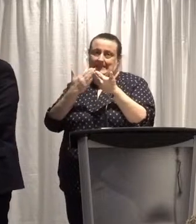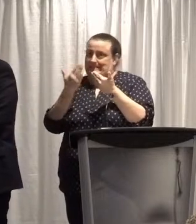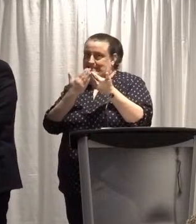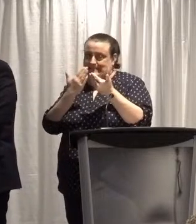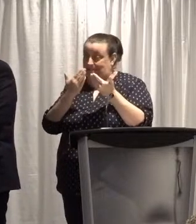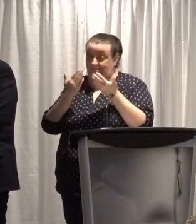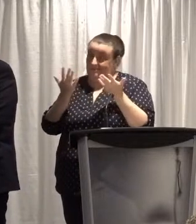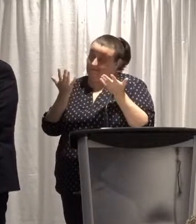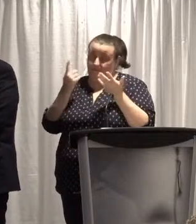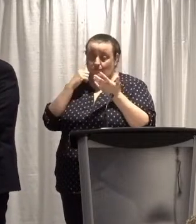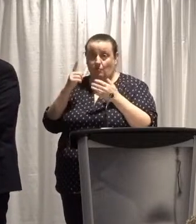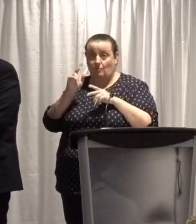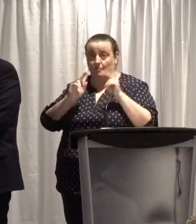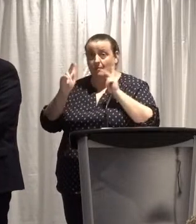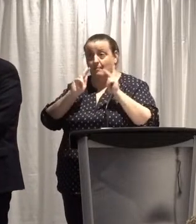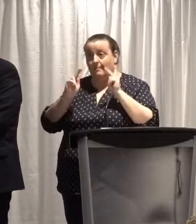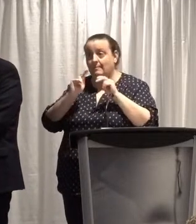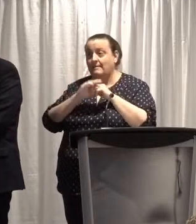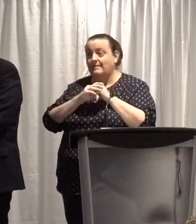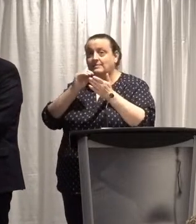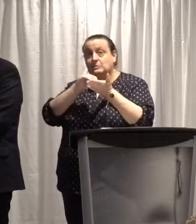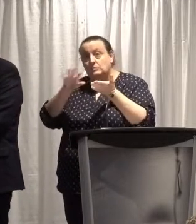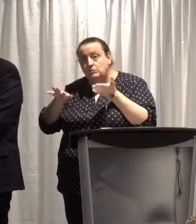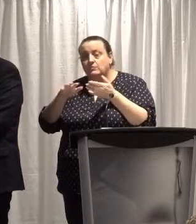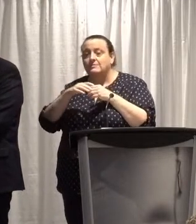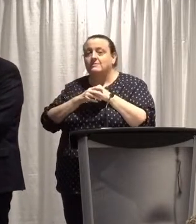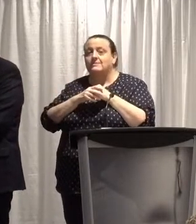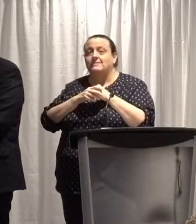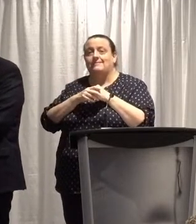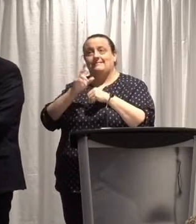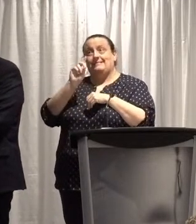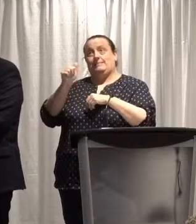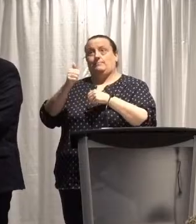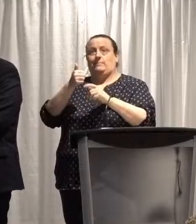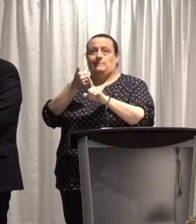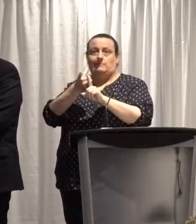FOR PEOPLE AND STUDENTS WITH DISABILITIES.